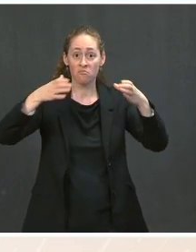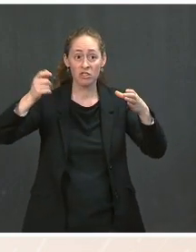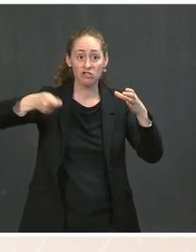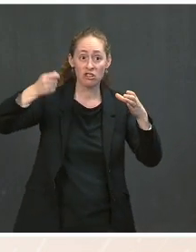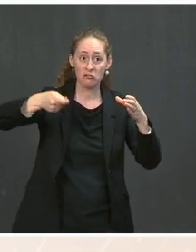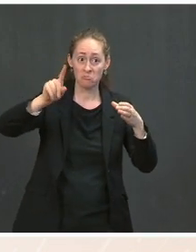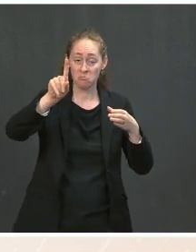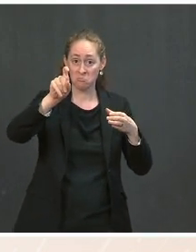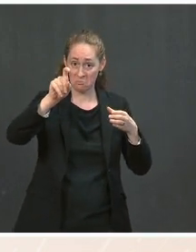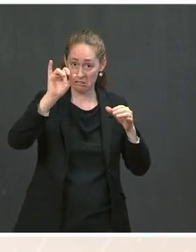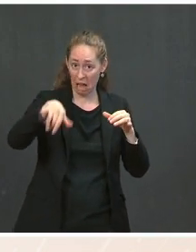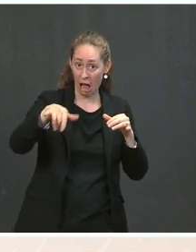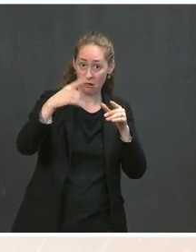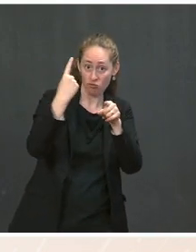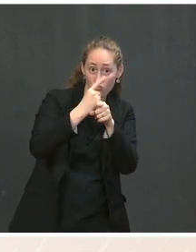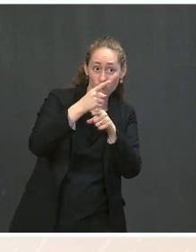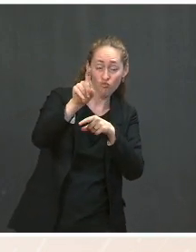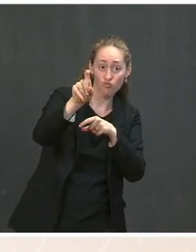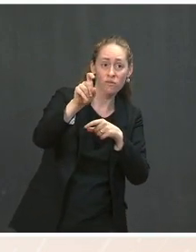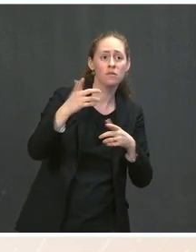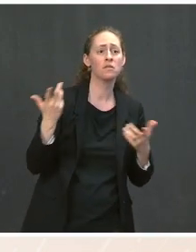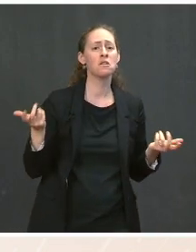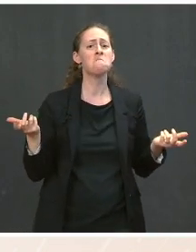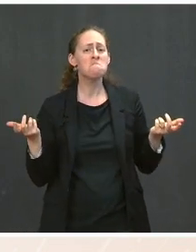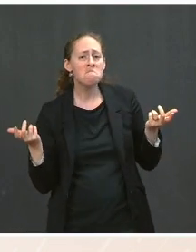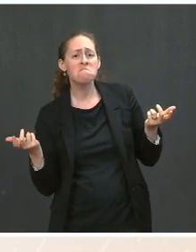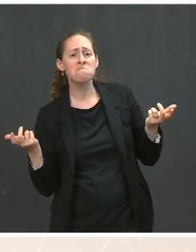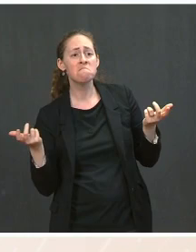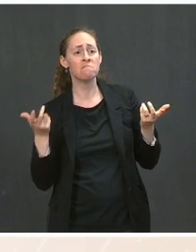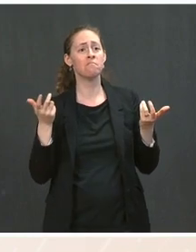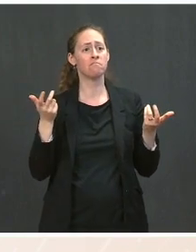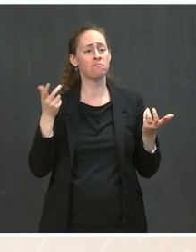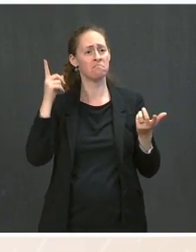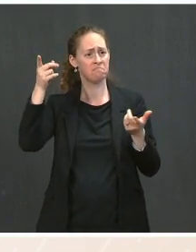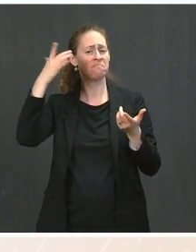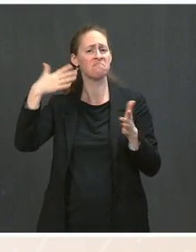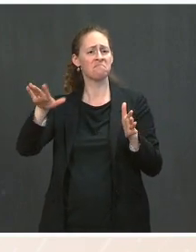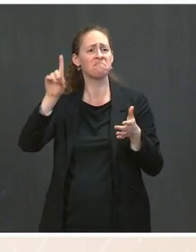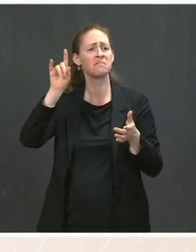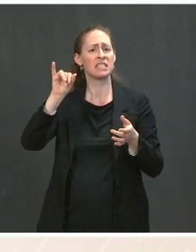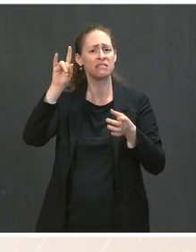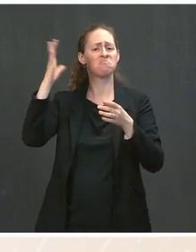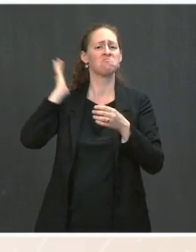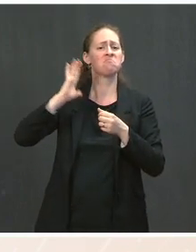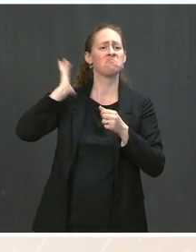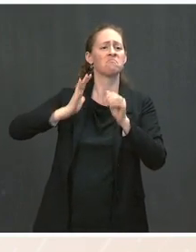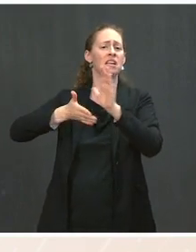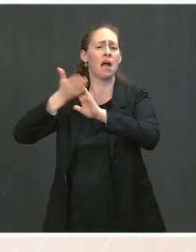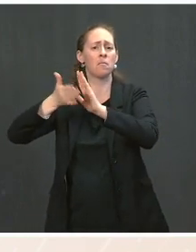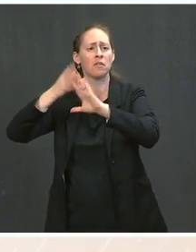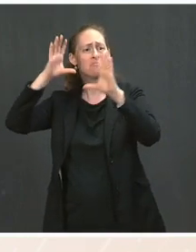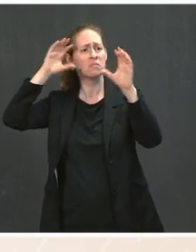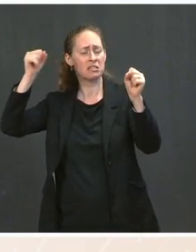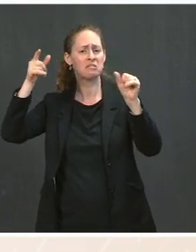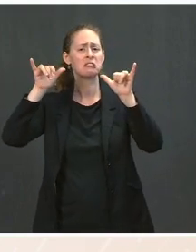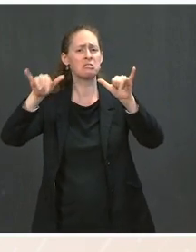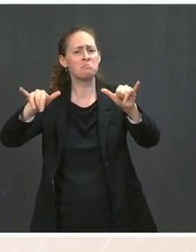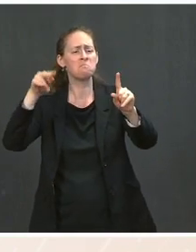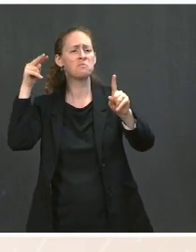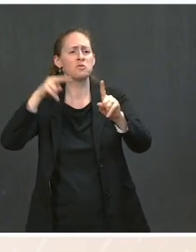Ms. Psaki: Well, he's spoken to the issue in the past, during the campaign; his position has not changed. However, he believes that it was important to look